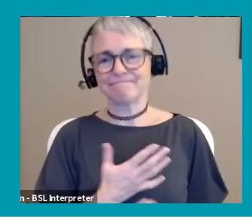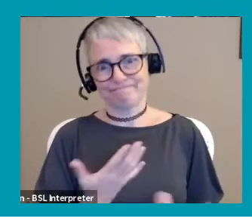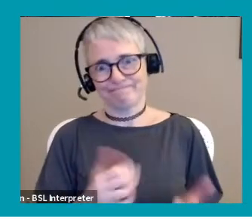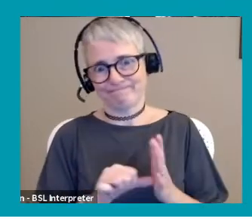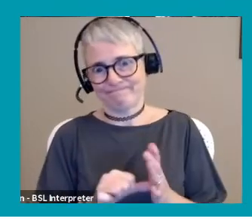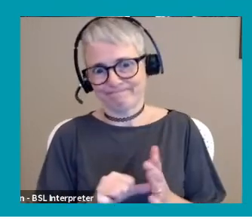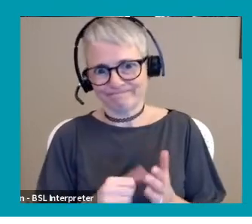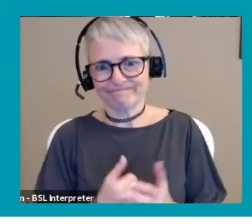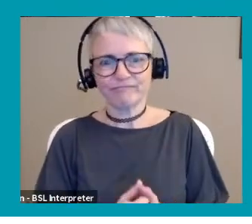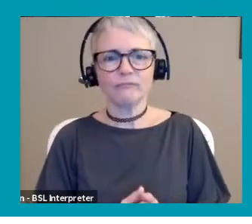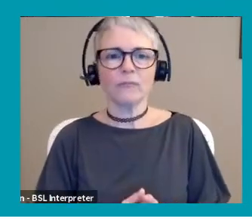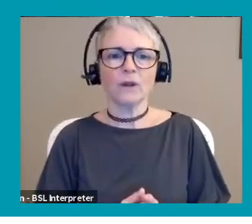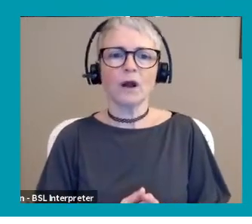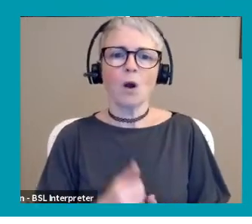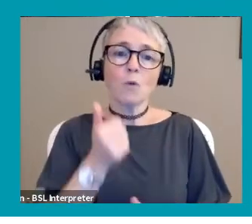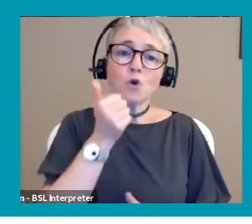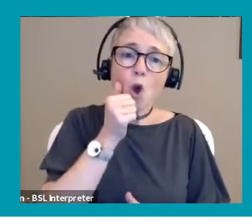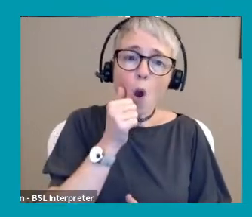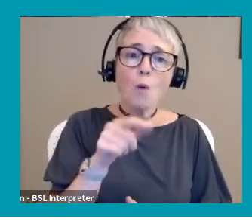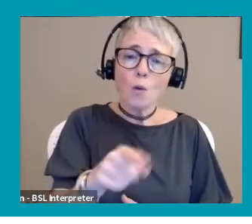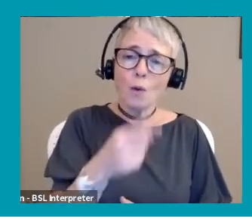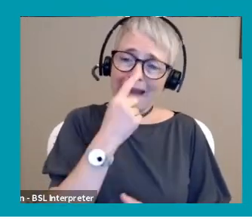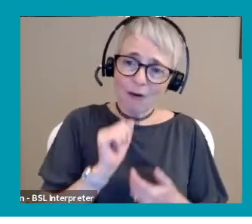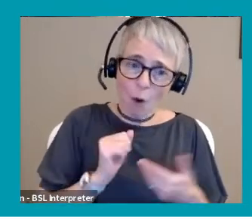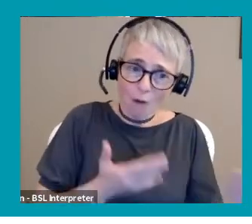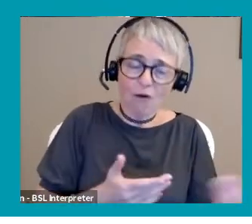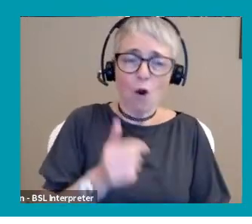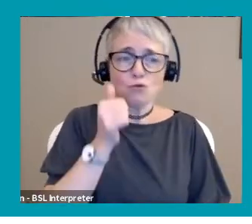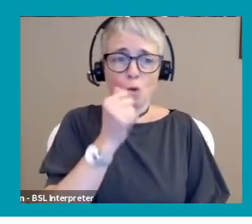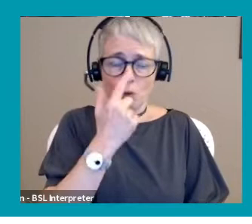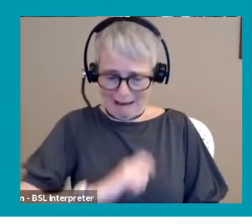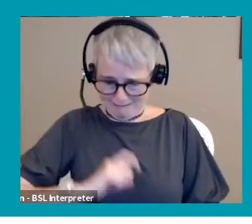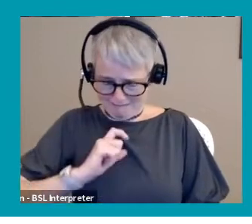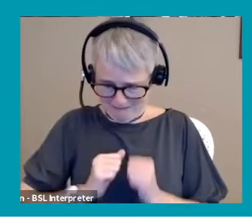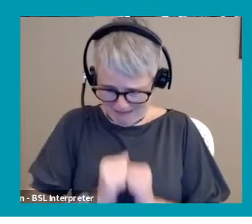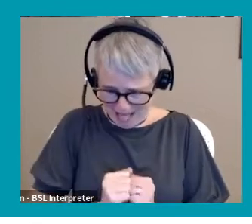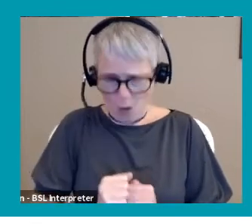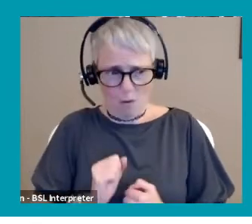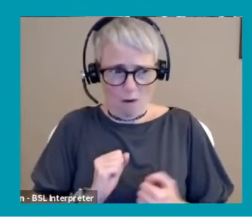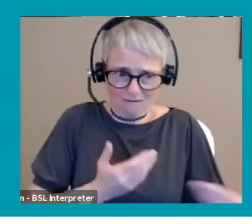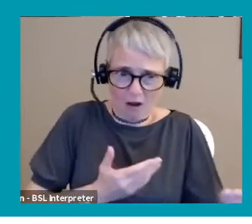important to you and knowing what you have to offer is all part of you, so